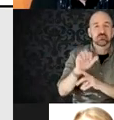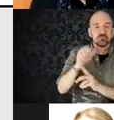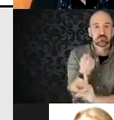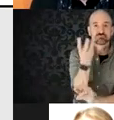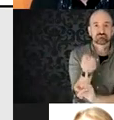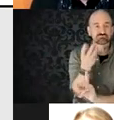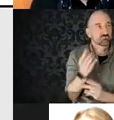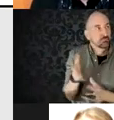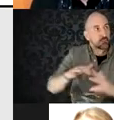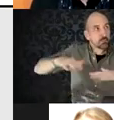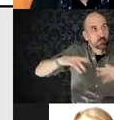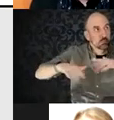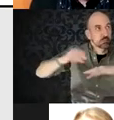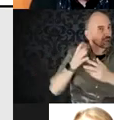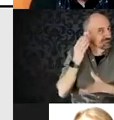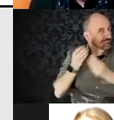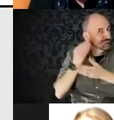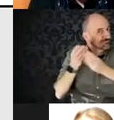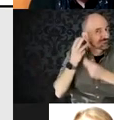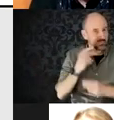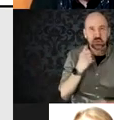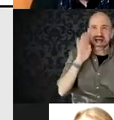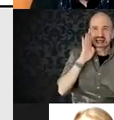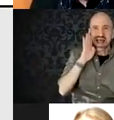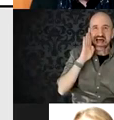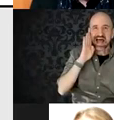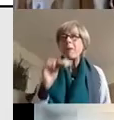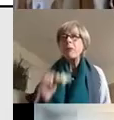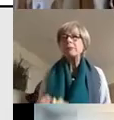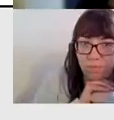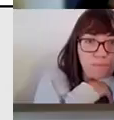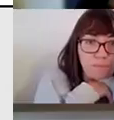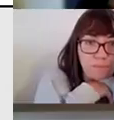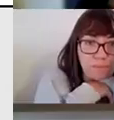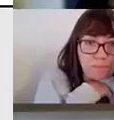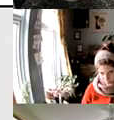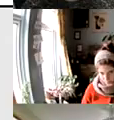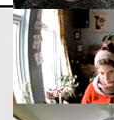scented herbs are multisensory as they are also stimulate taste, gustatory. Avoid too many sense in one